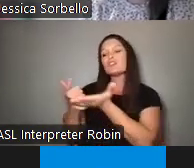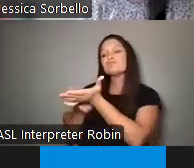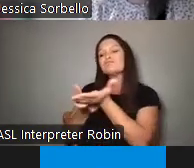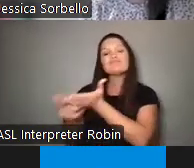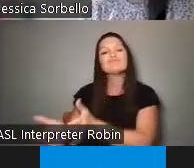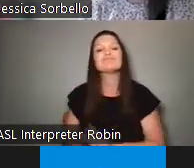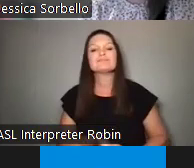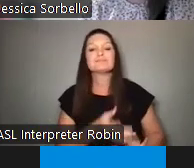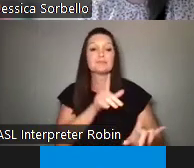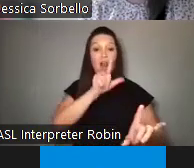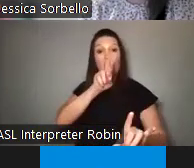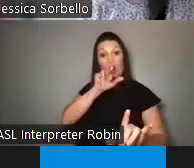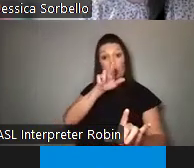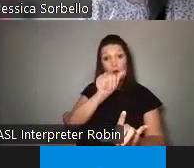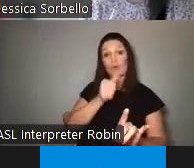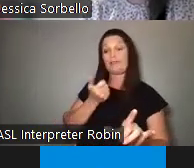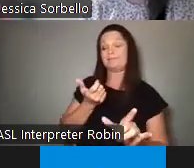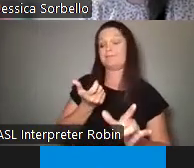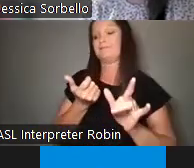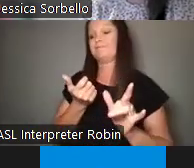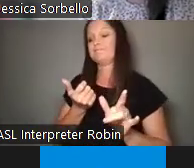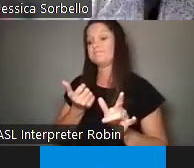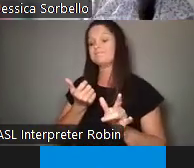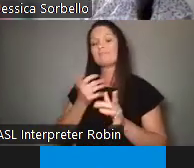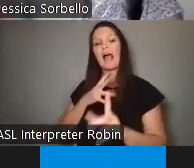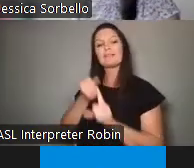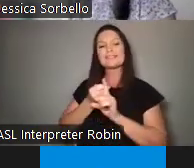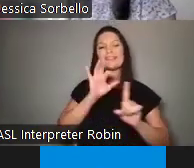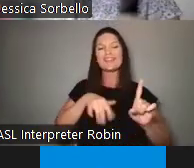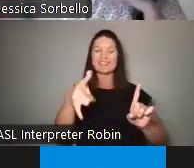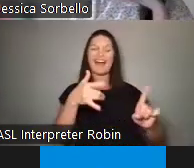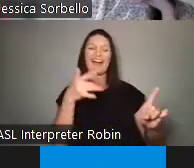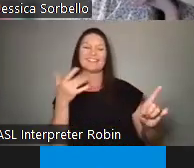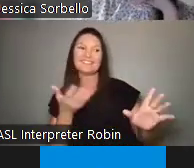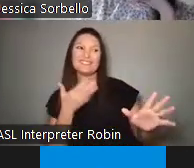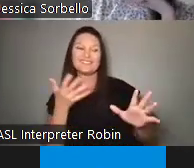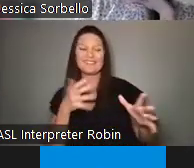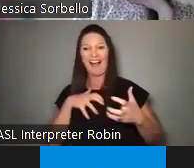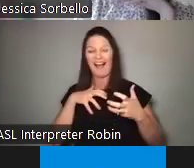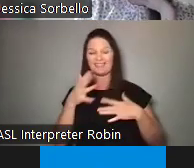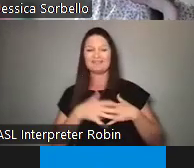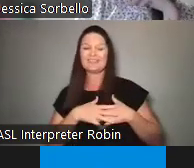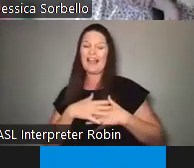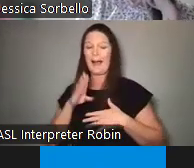unbiassed and being a nurse by profession it is like all other things aside you have had a cough for three weeks